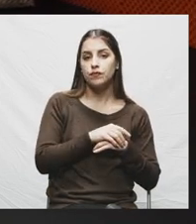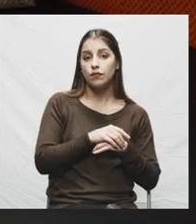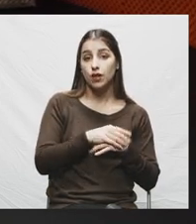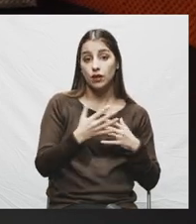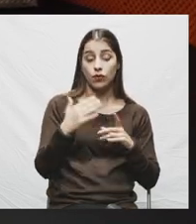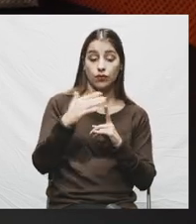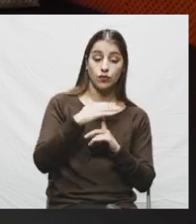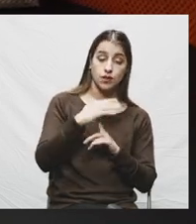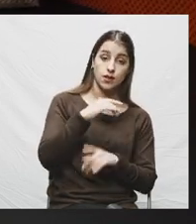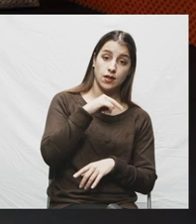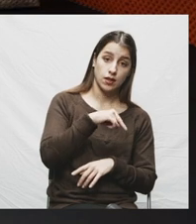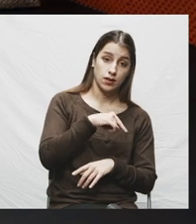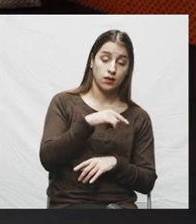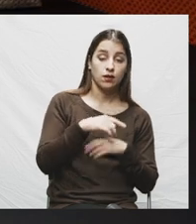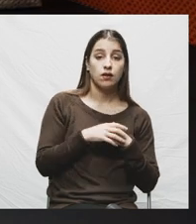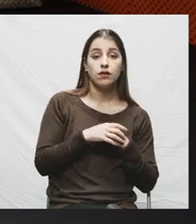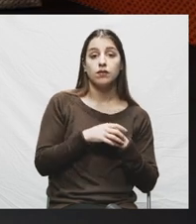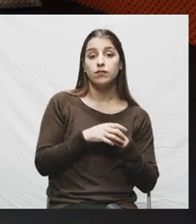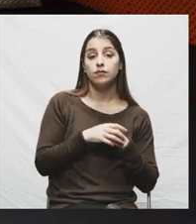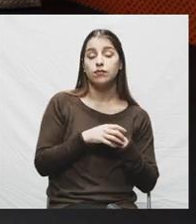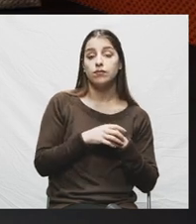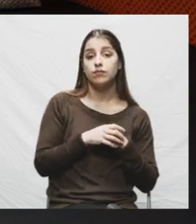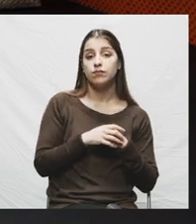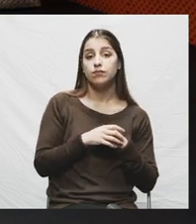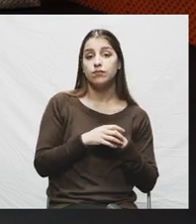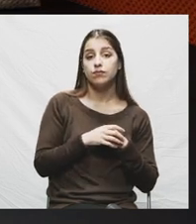And that, in a way, ends up influencing other ways of creating